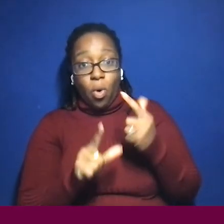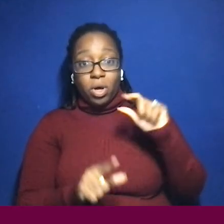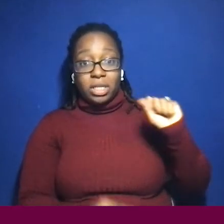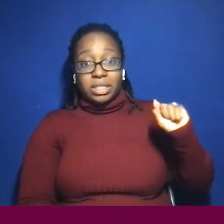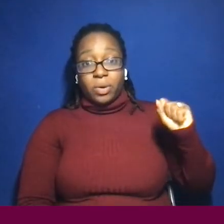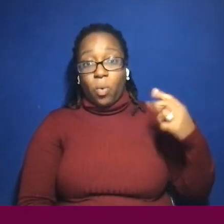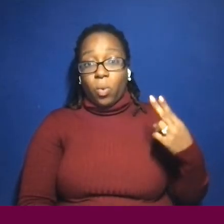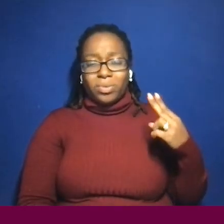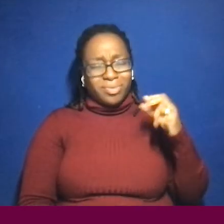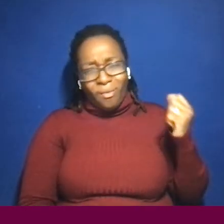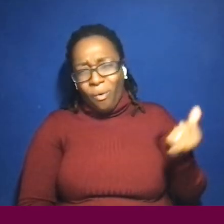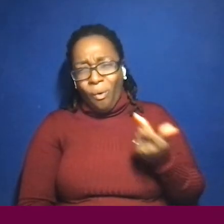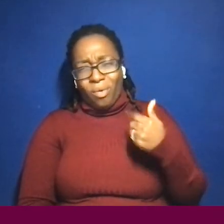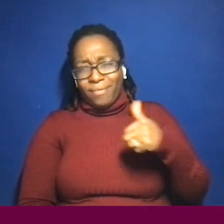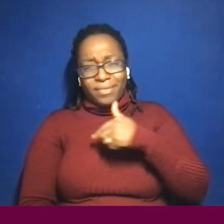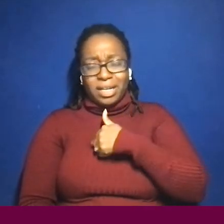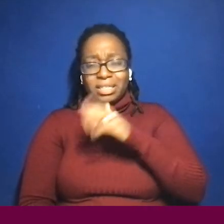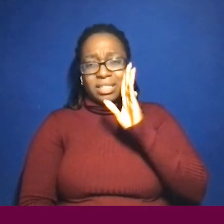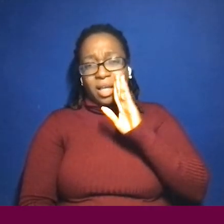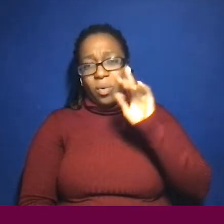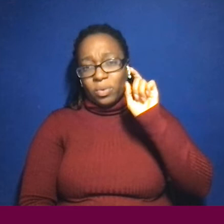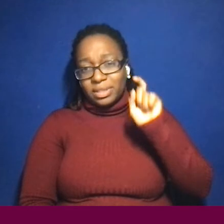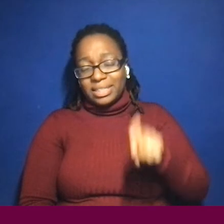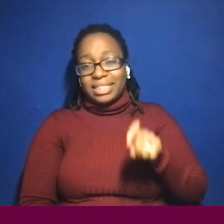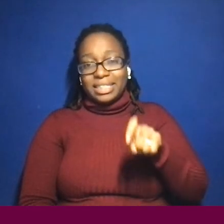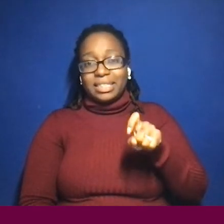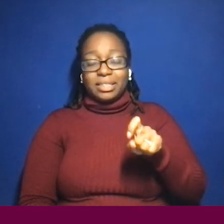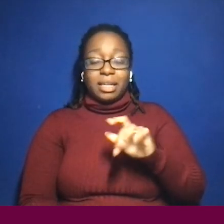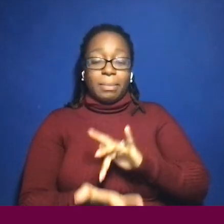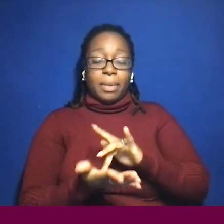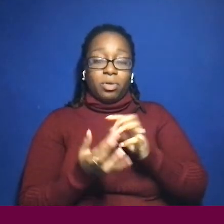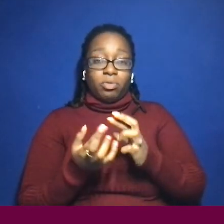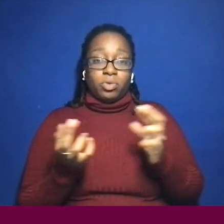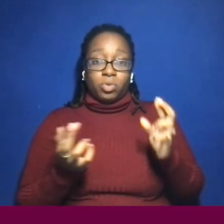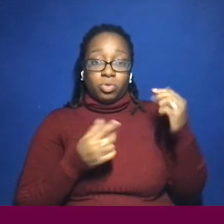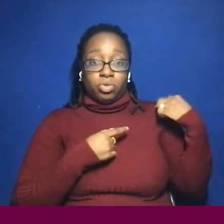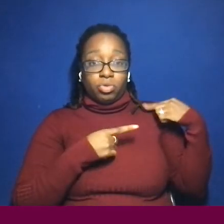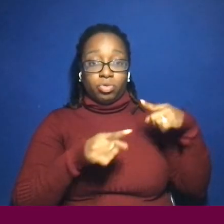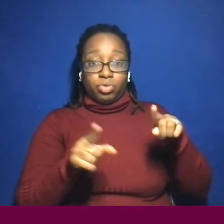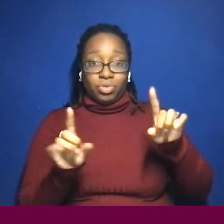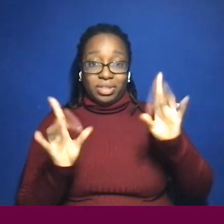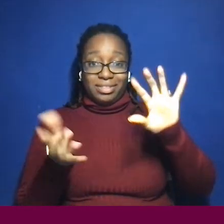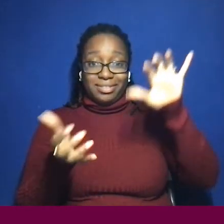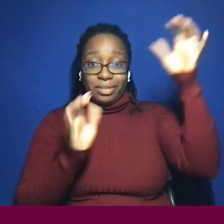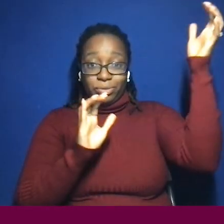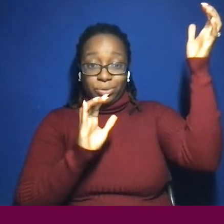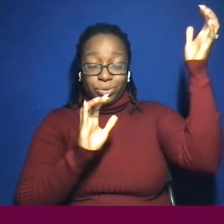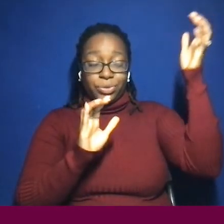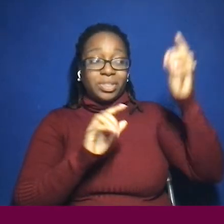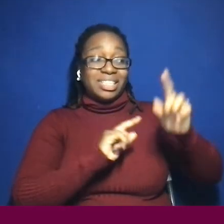any of us who could need medical resources in a disaster, that the different groups had not